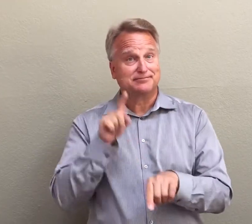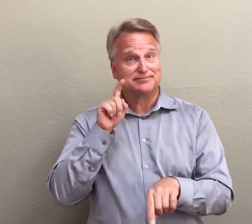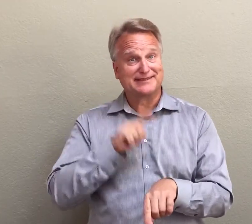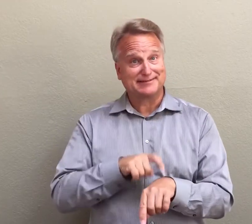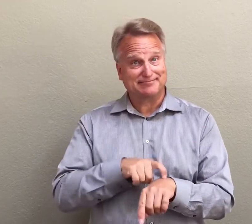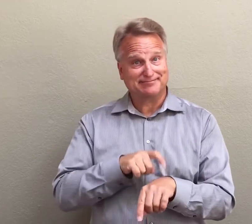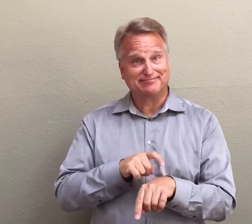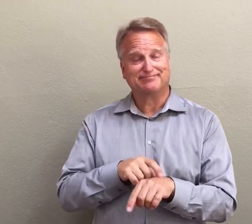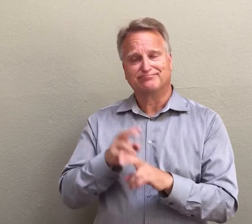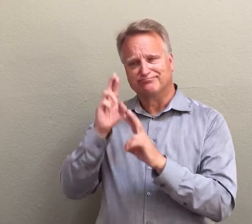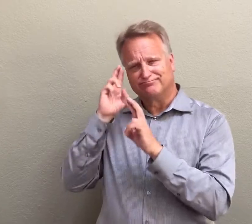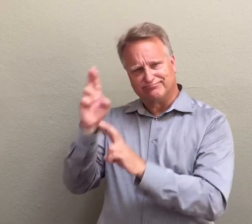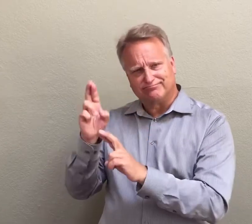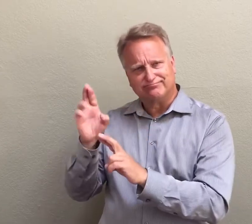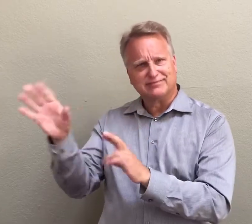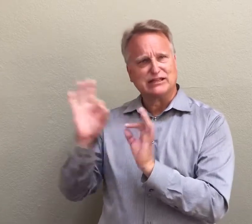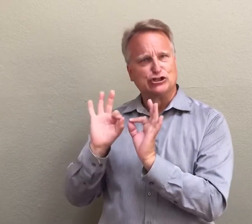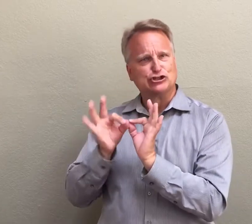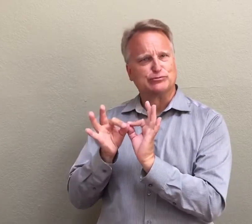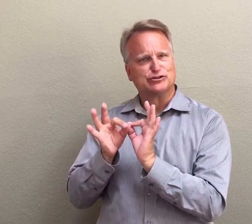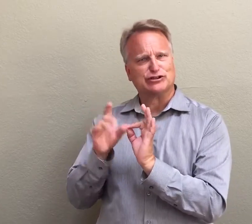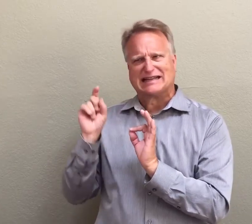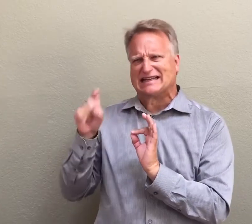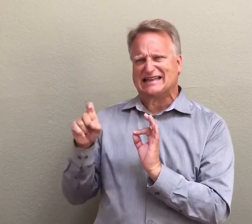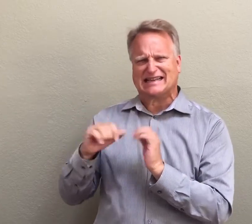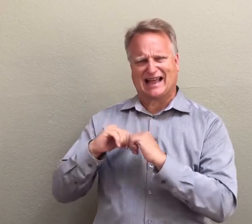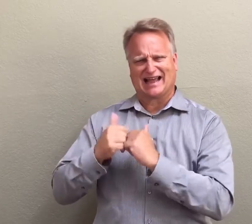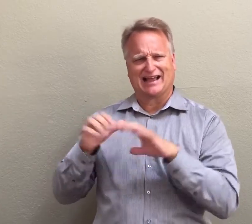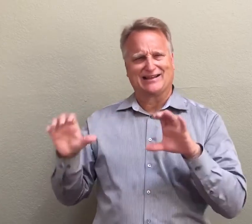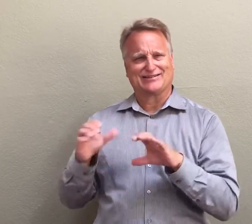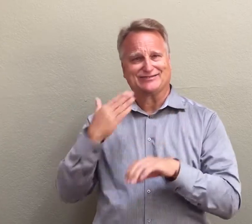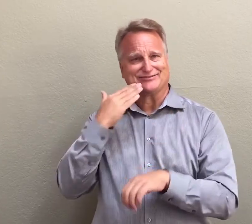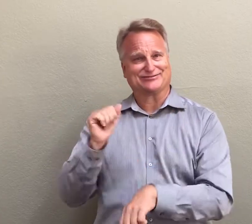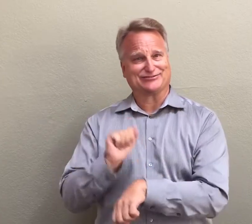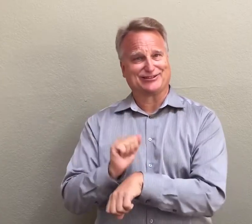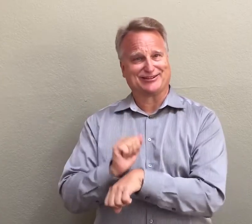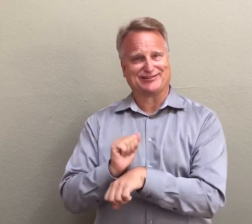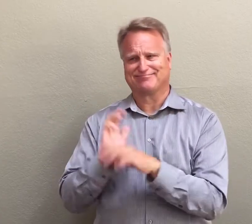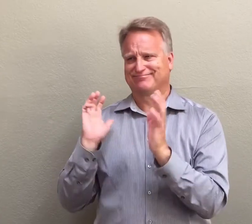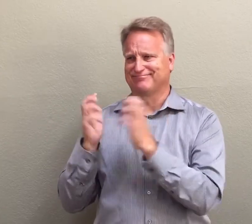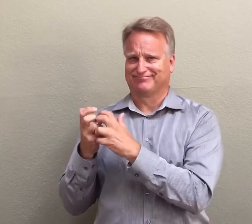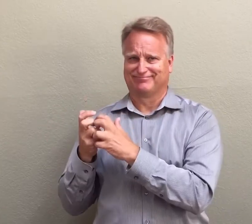And at the same time the process is also respectful of the interpreting needs and